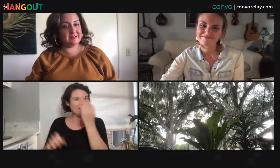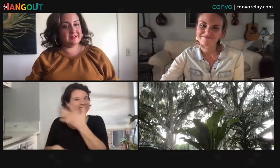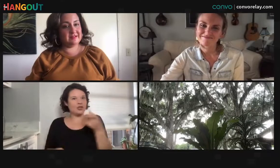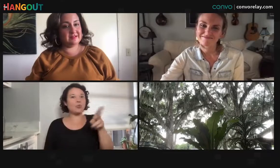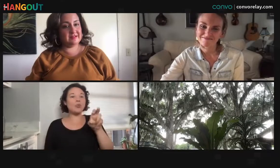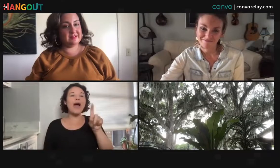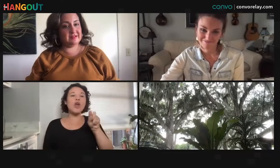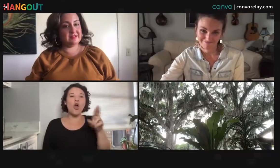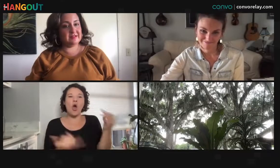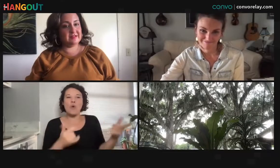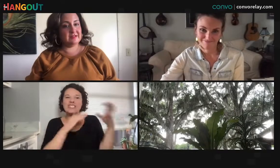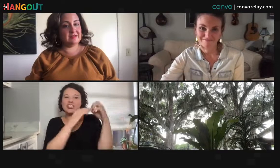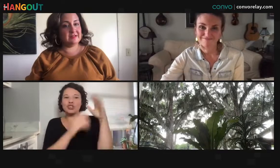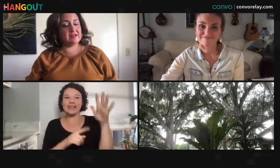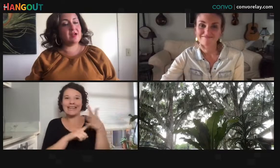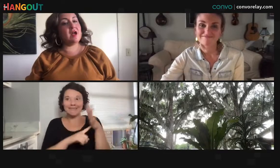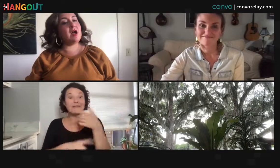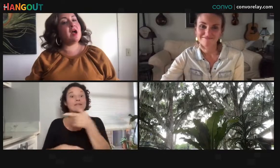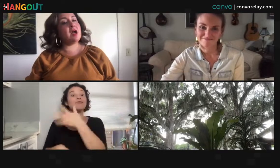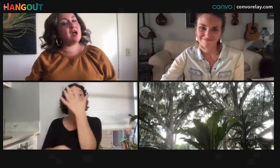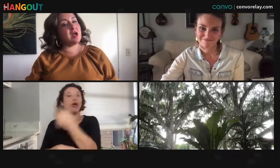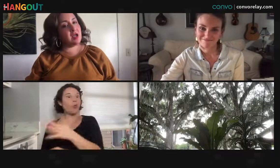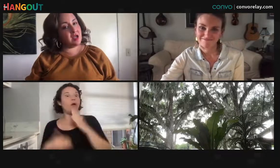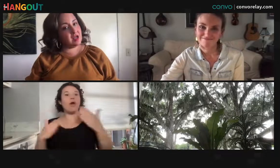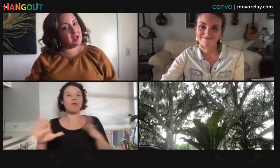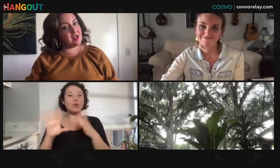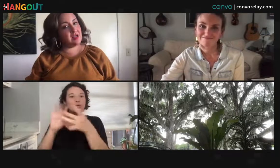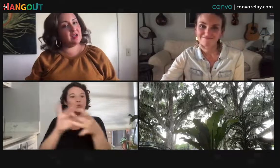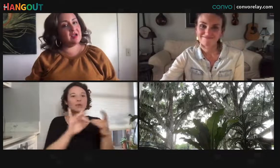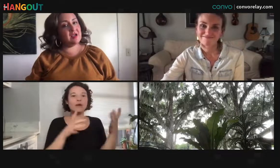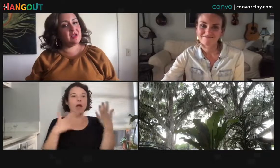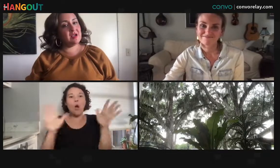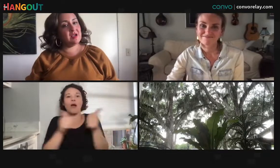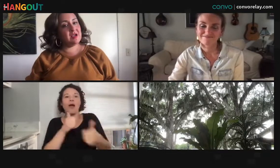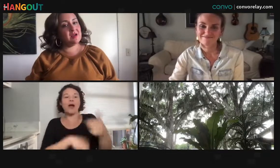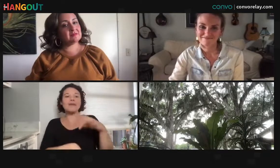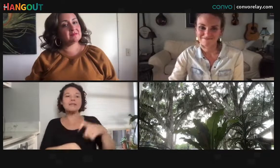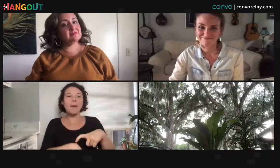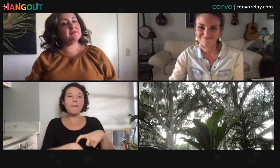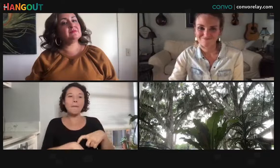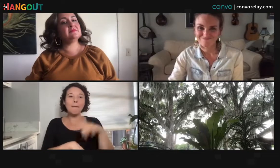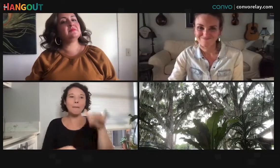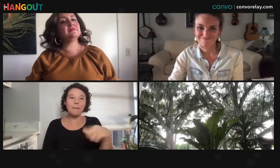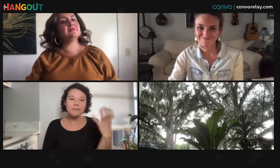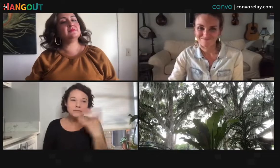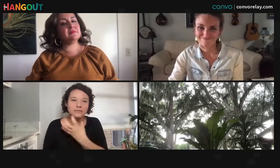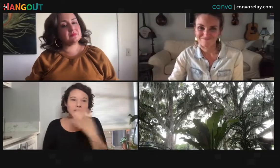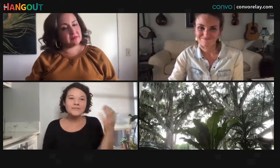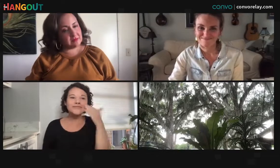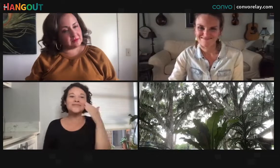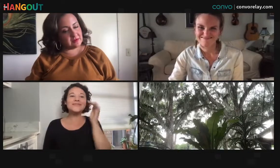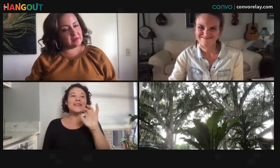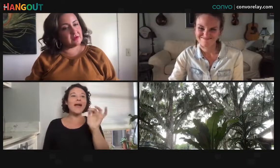sends the message to other trees that there's a predator eating our leaves and so they'll be able to release